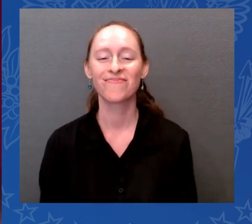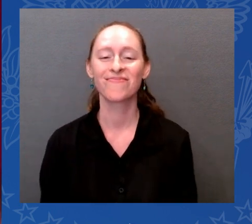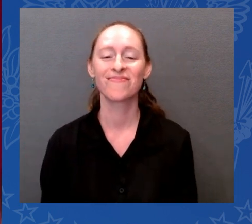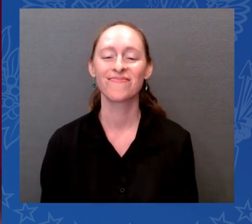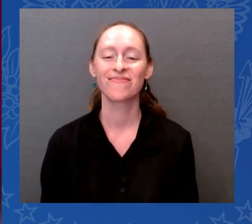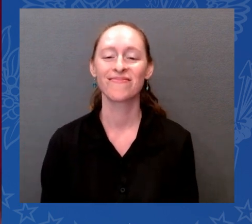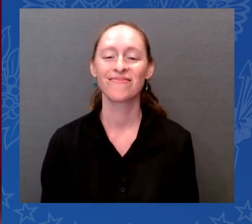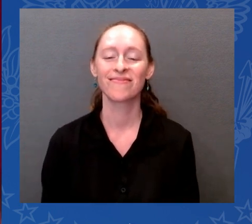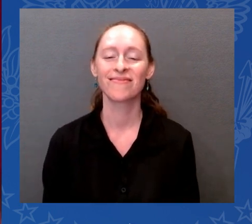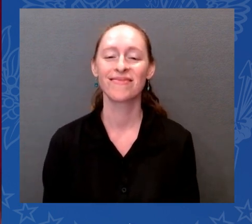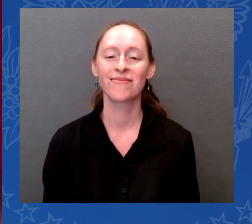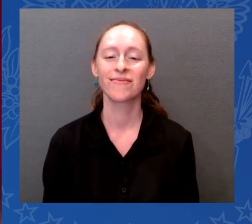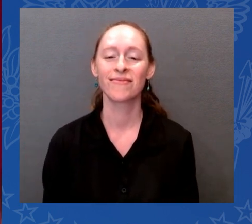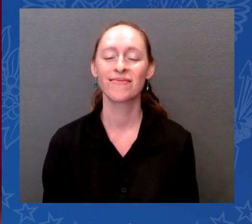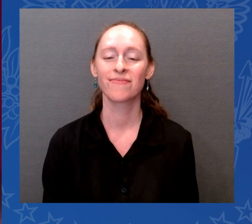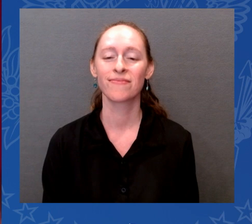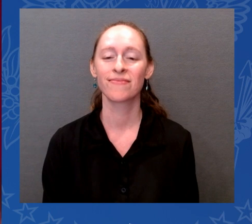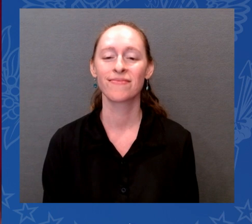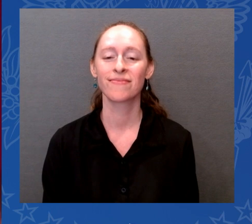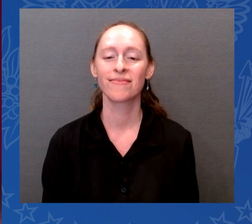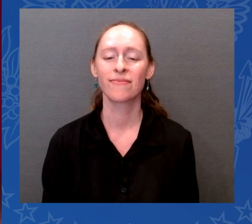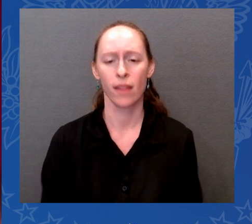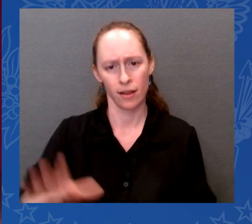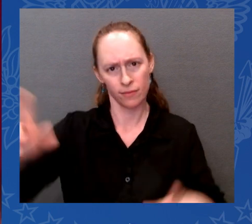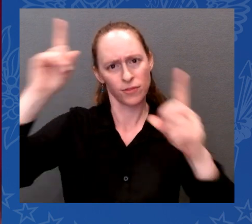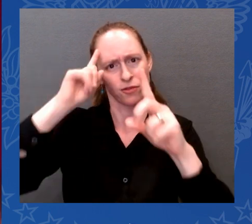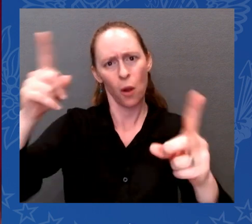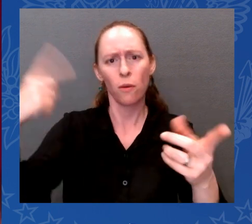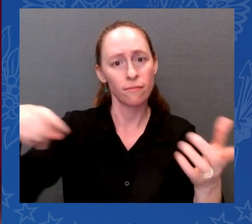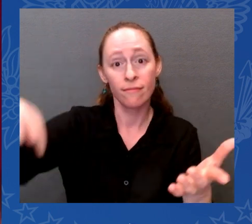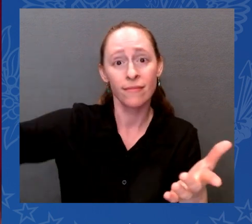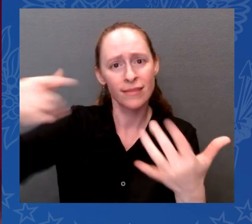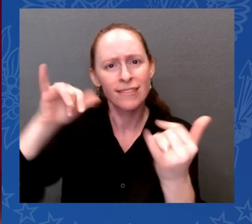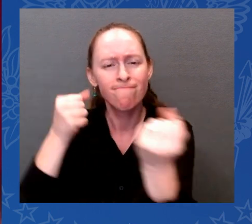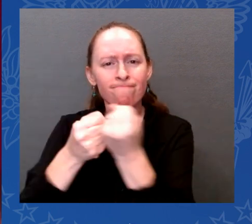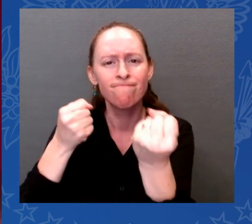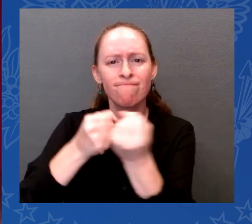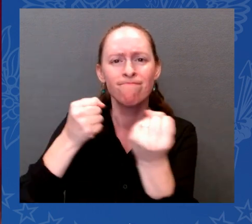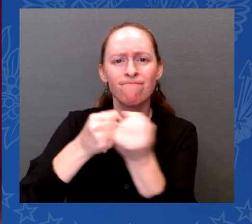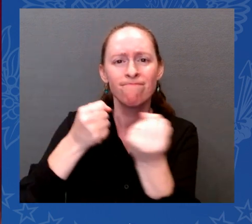Today, for the first time since President Truman in 1947,